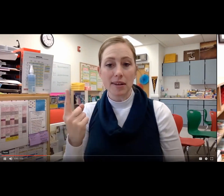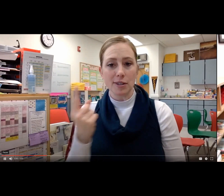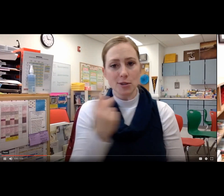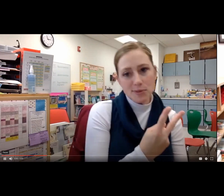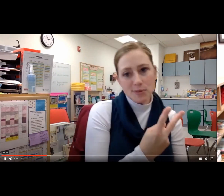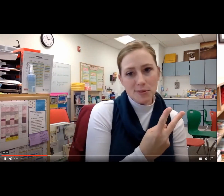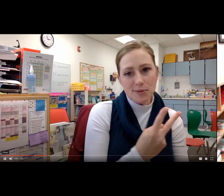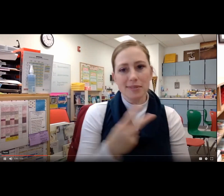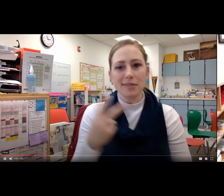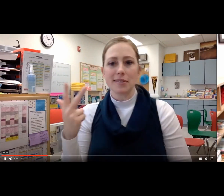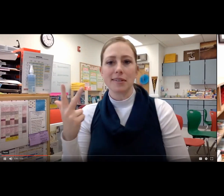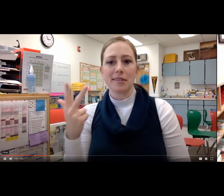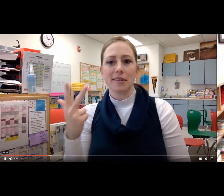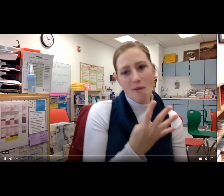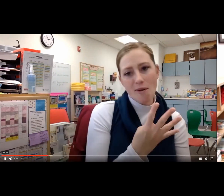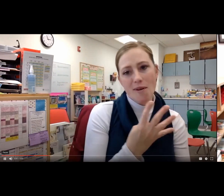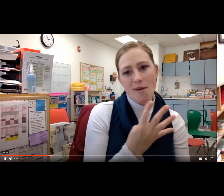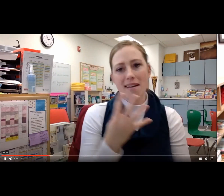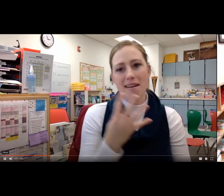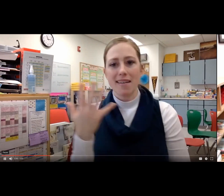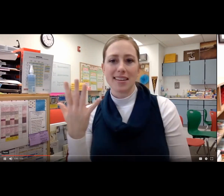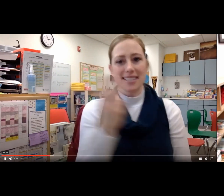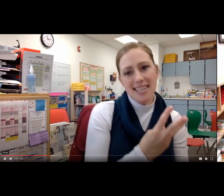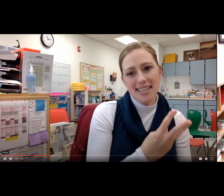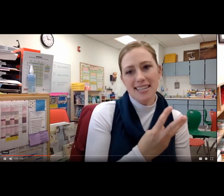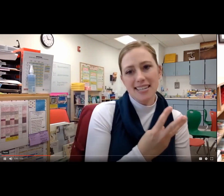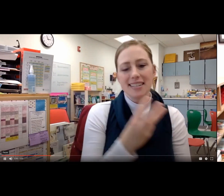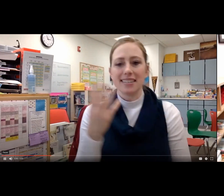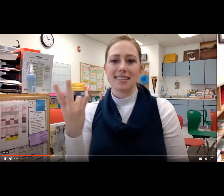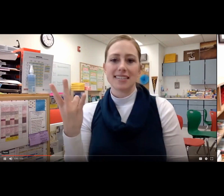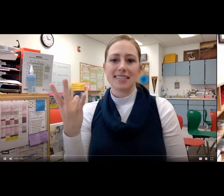even numbers one, two, and then you're shifting your body 4, 5,